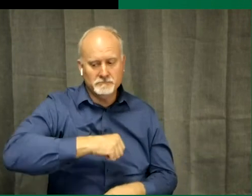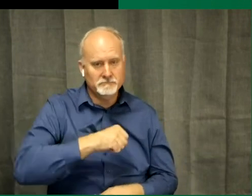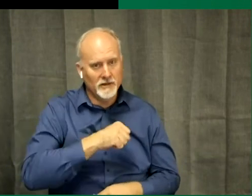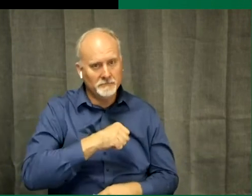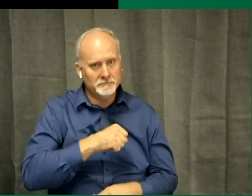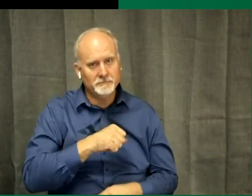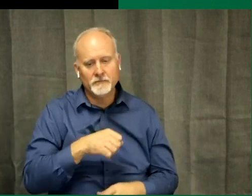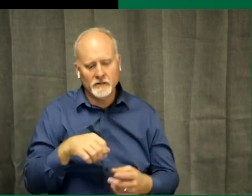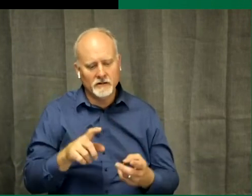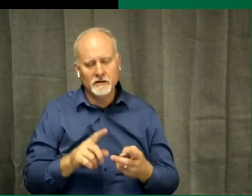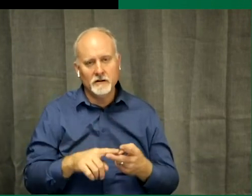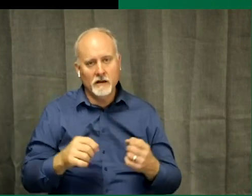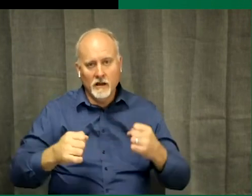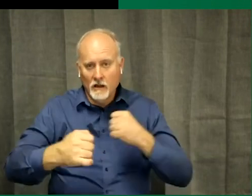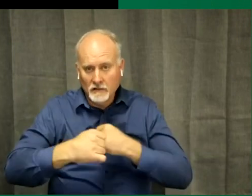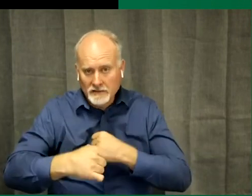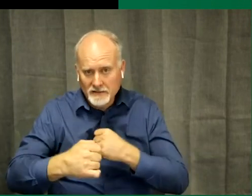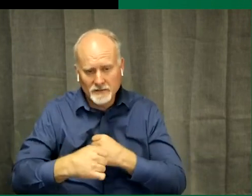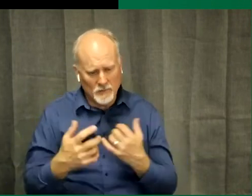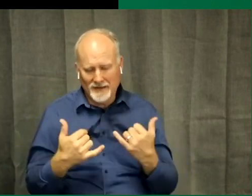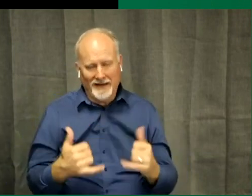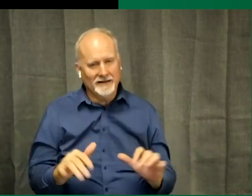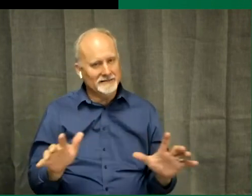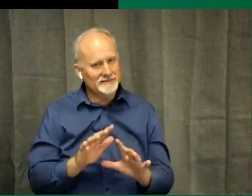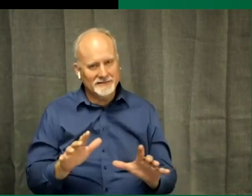hugging those are kinds of things that right now are probably not a good idea